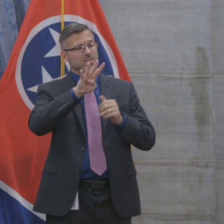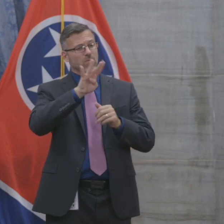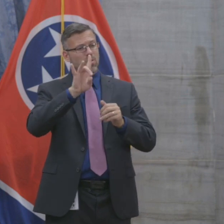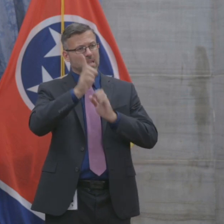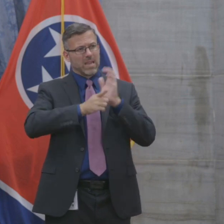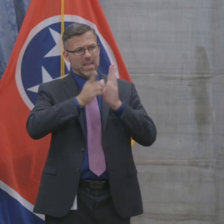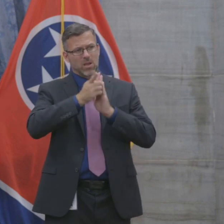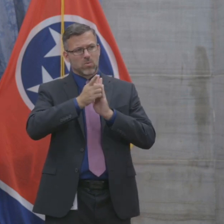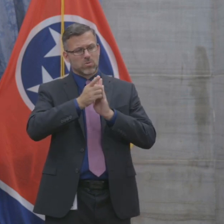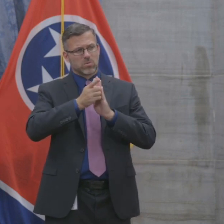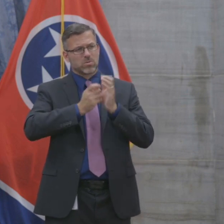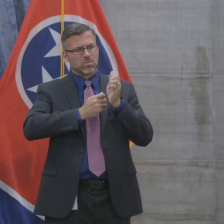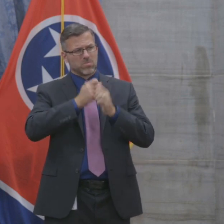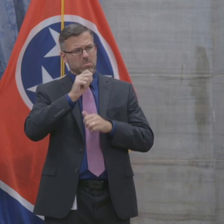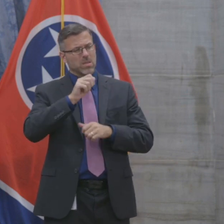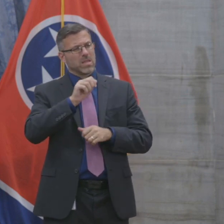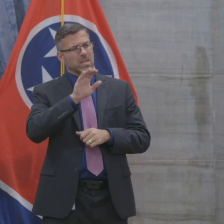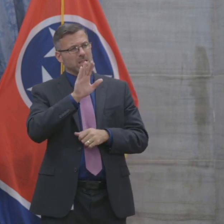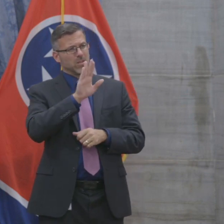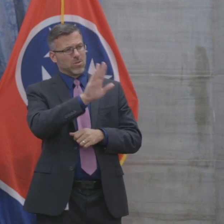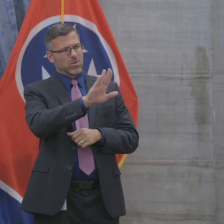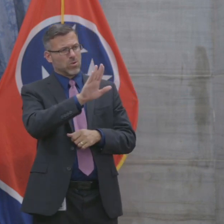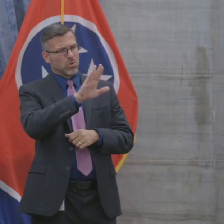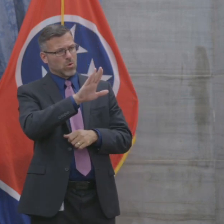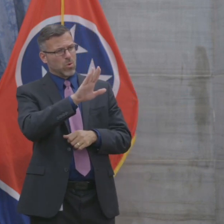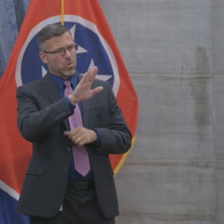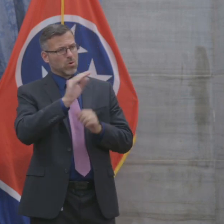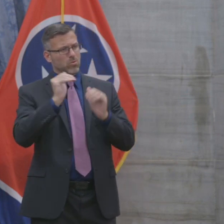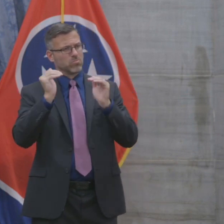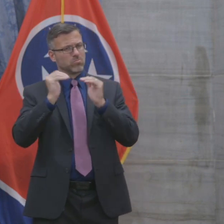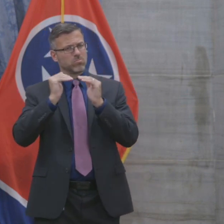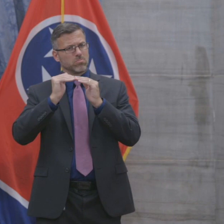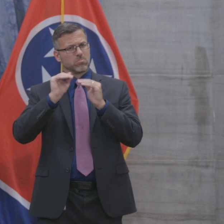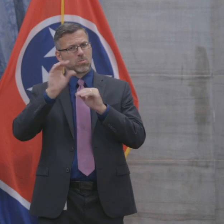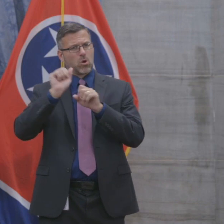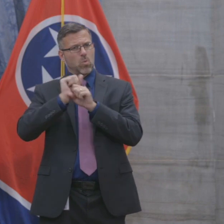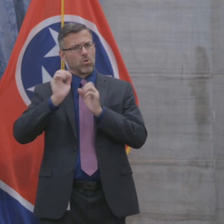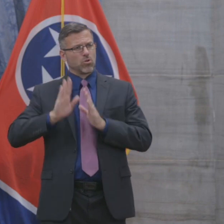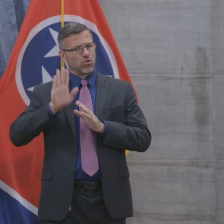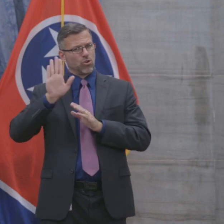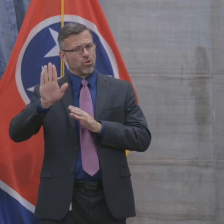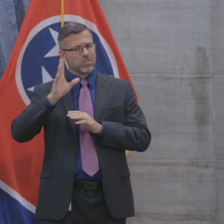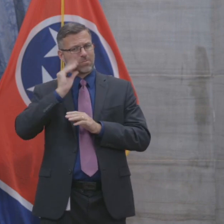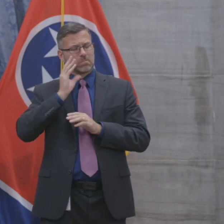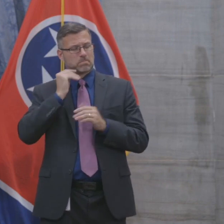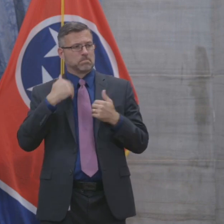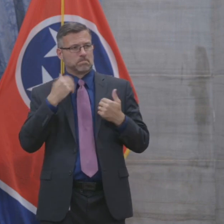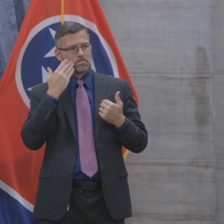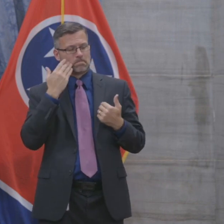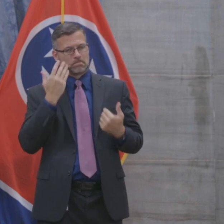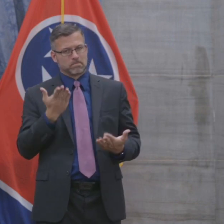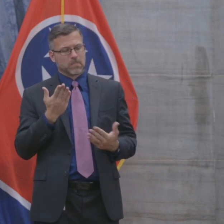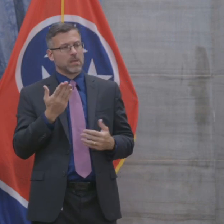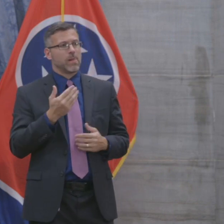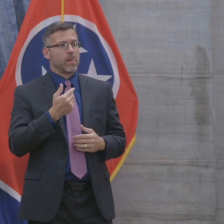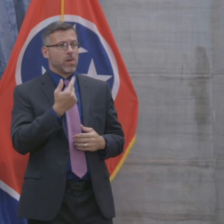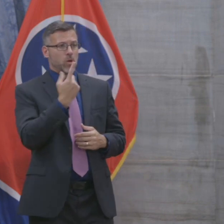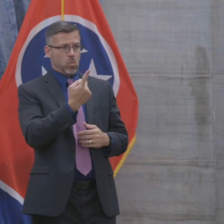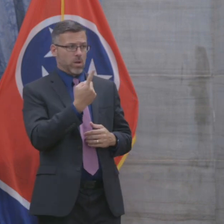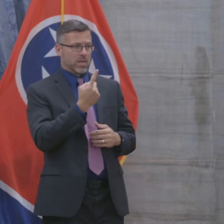I have a colleague who got a test on August 8. 17 days later she still does not have rilts and she's been told there's no